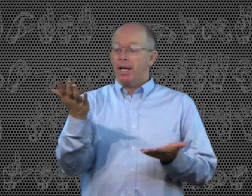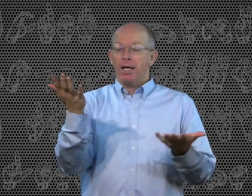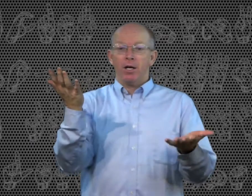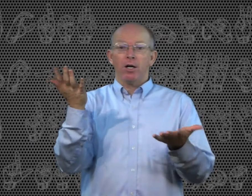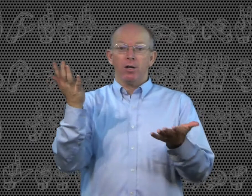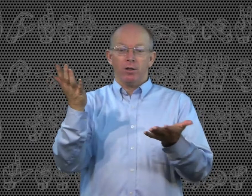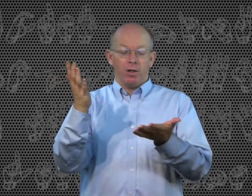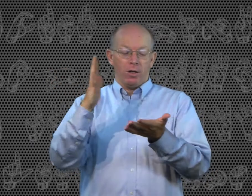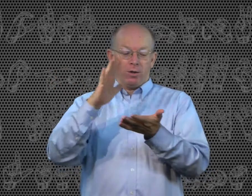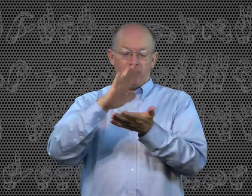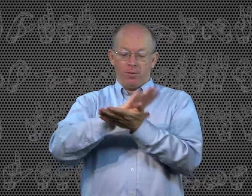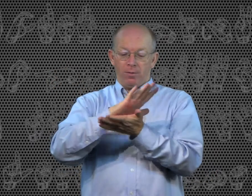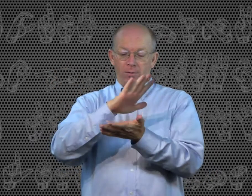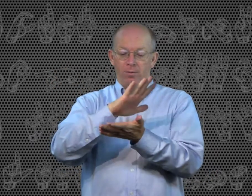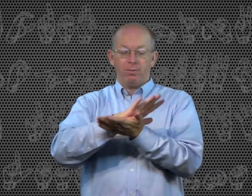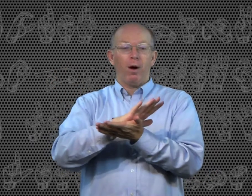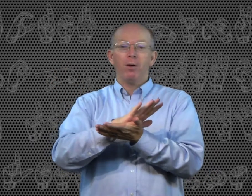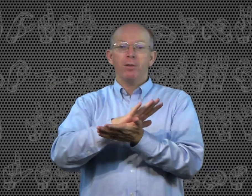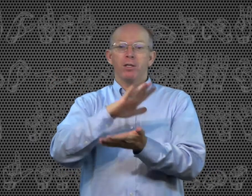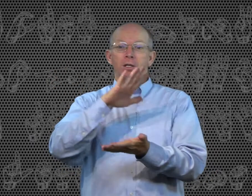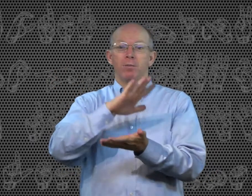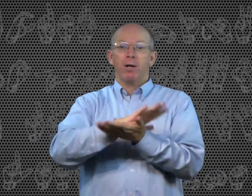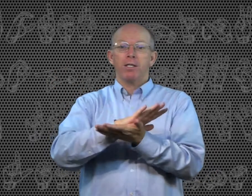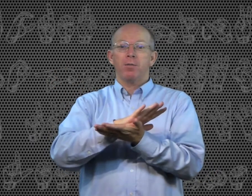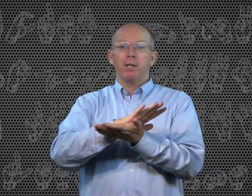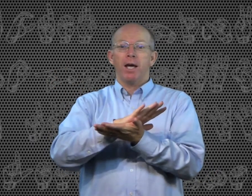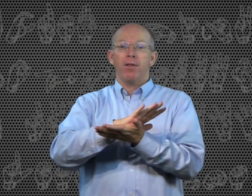Take your palms and you press them together.